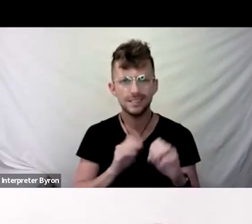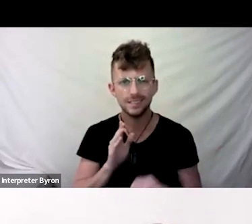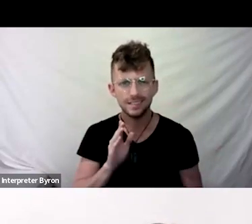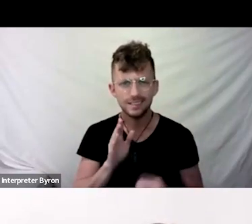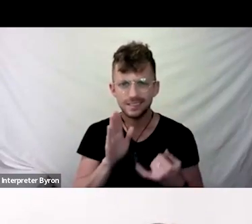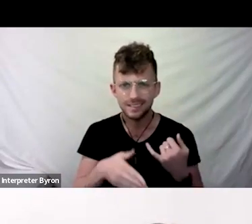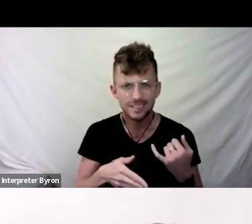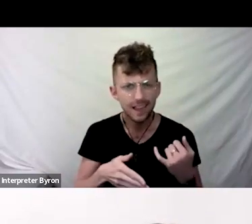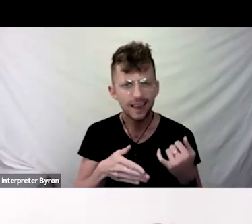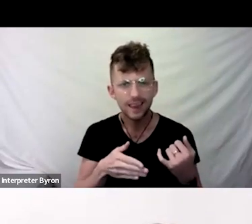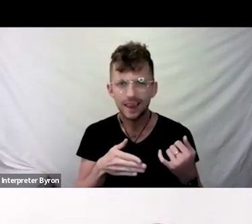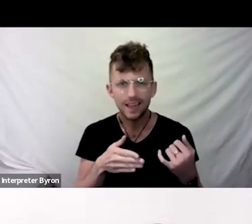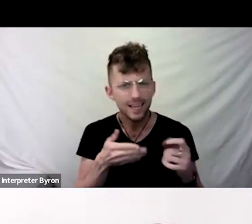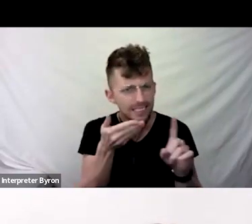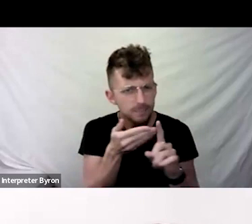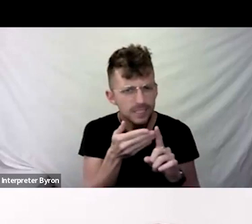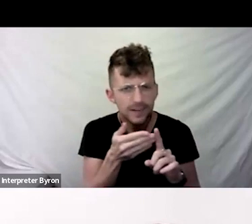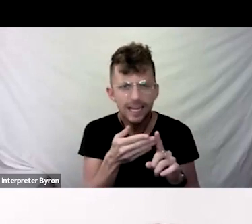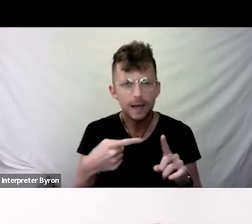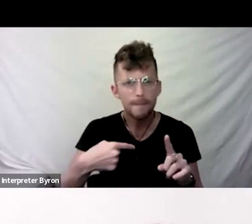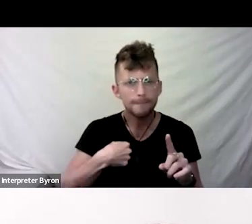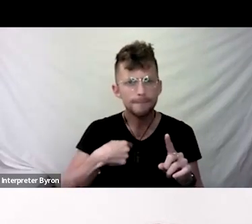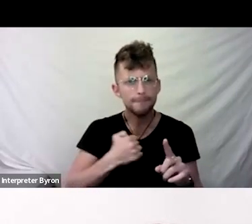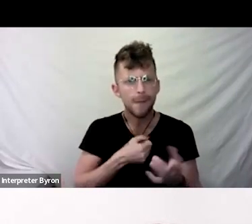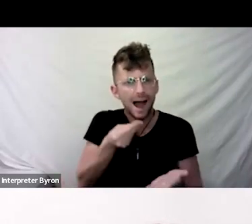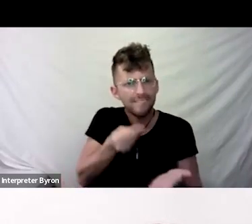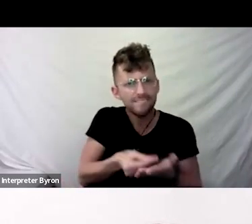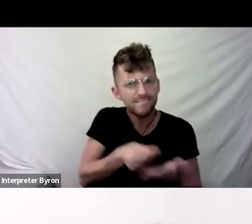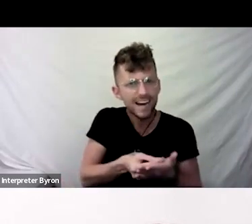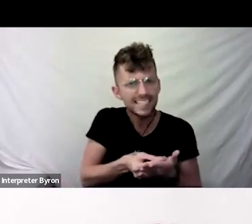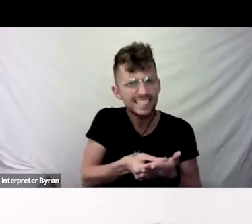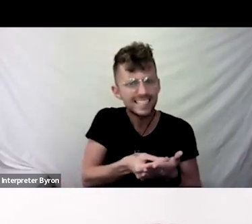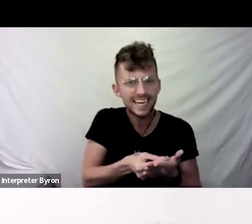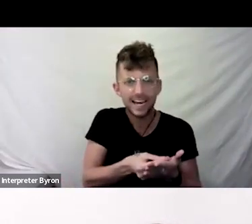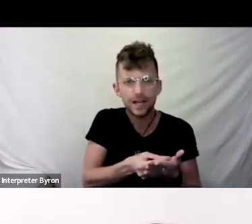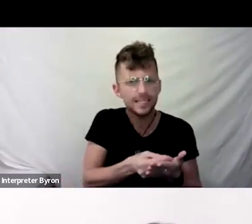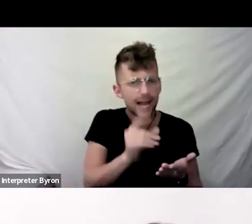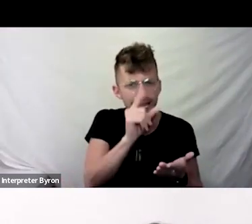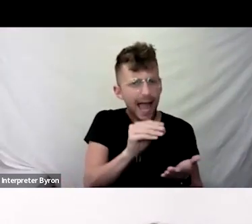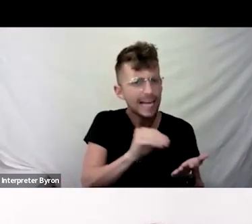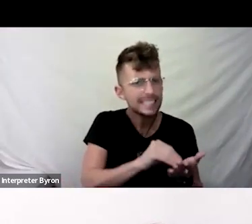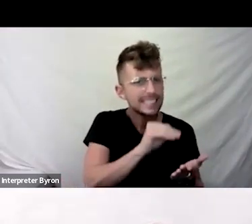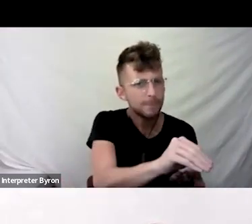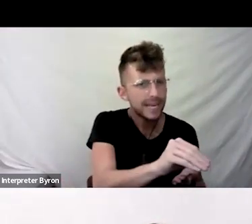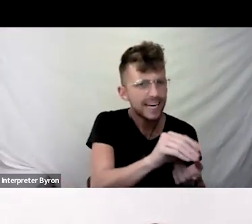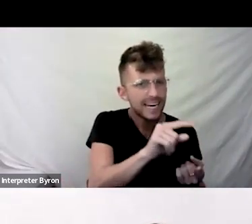what can I use my IF funding for? And I don’t know if your answer is any different